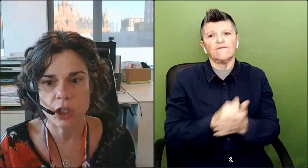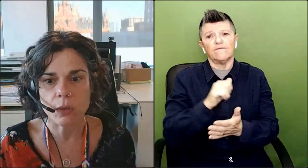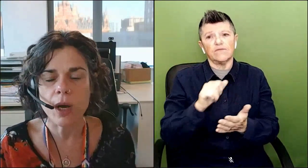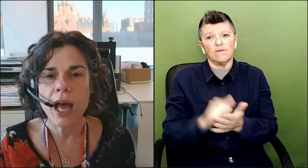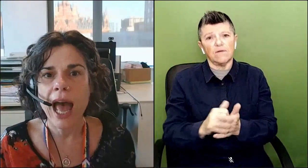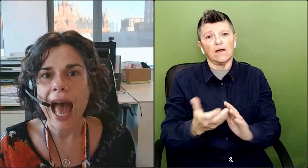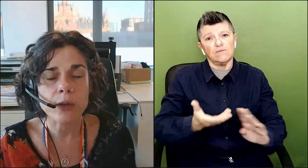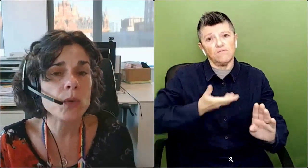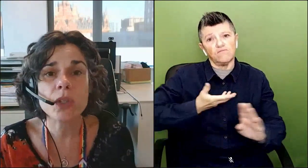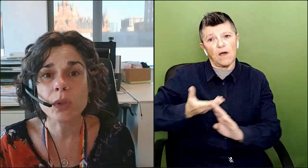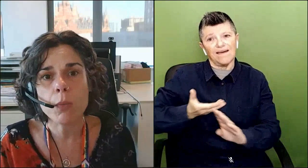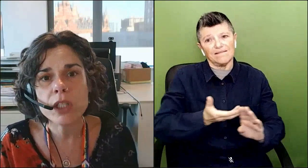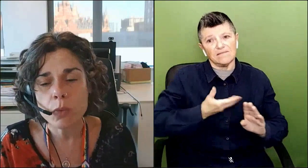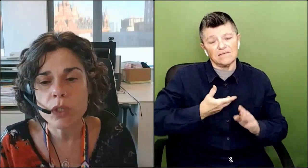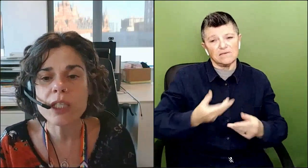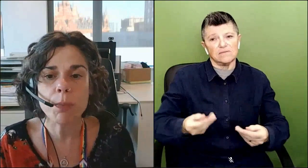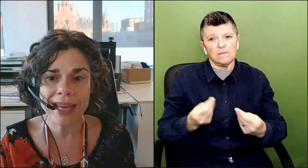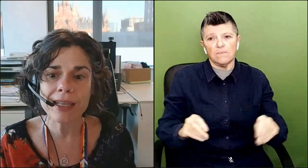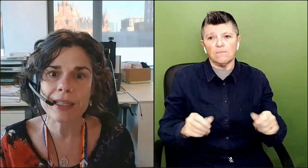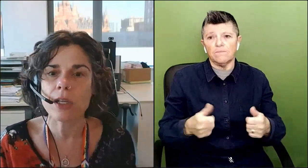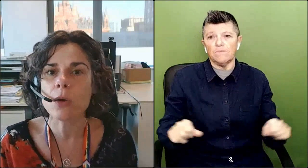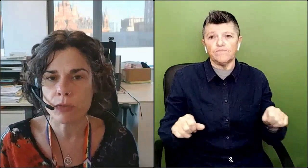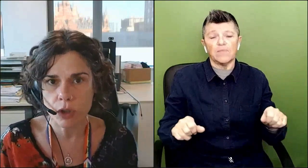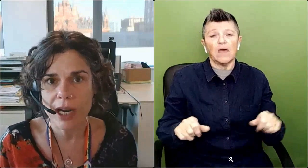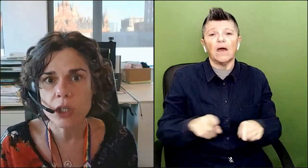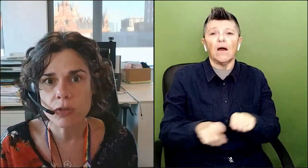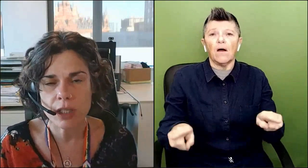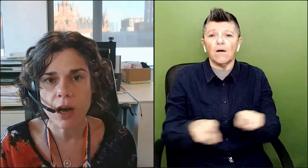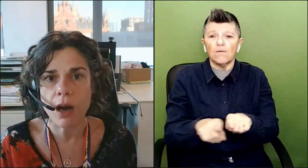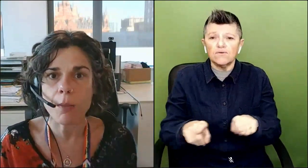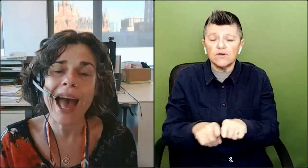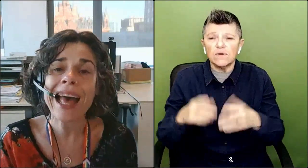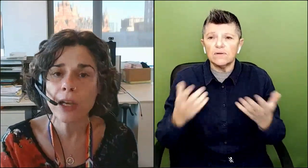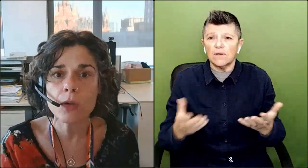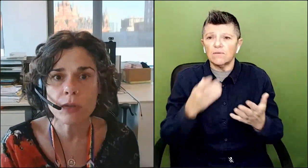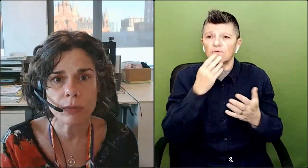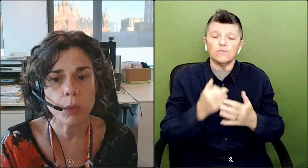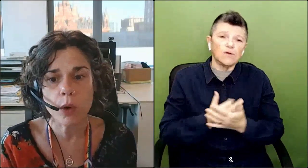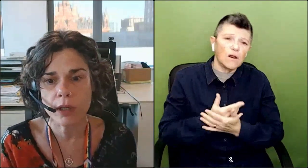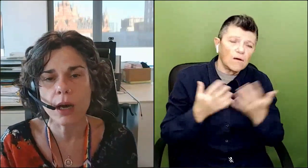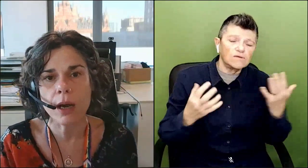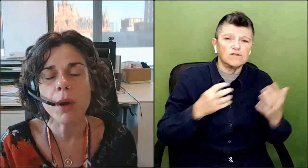to, and also that we don't spend loads of trade union time and loads of employer time